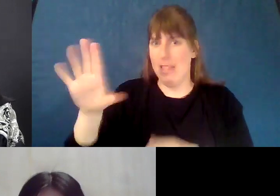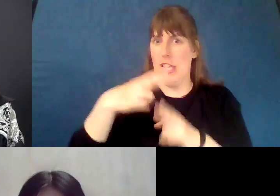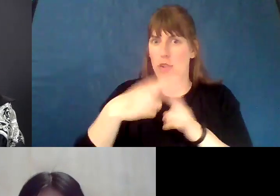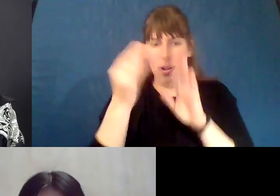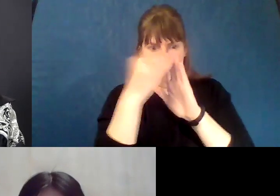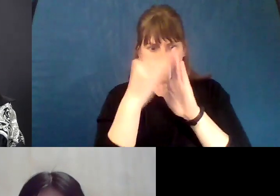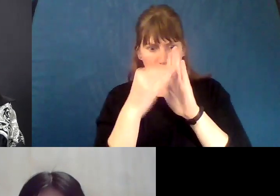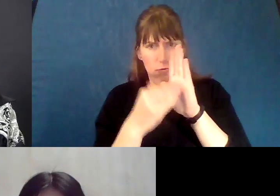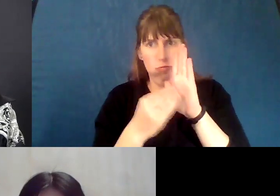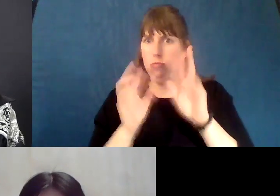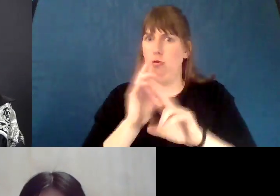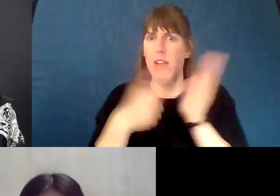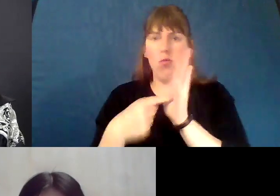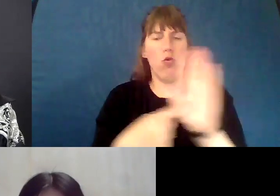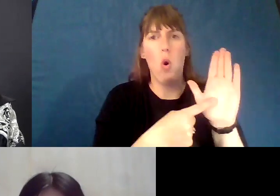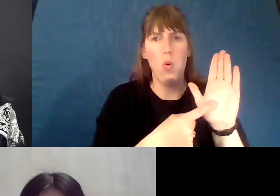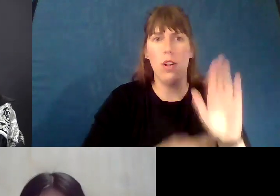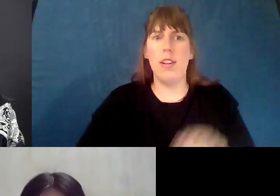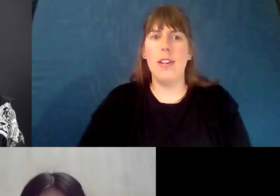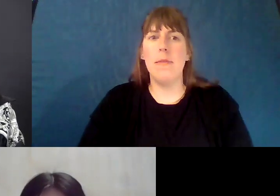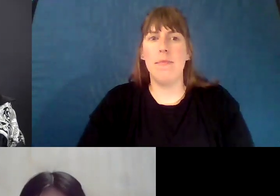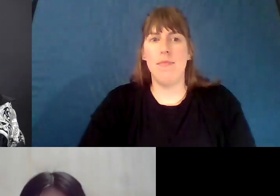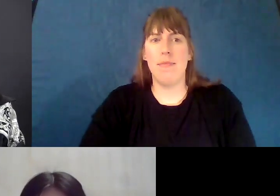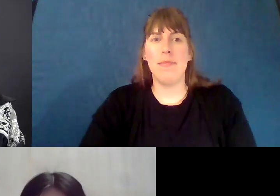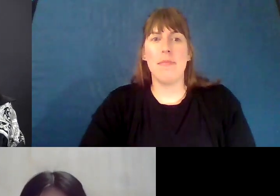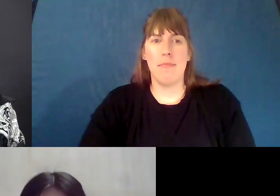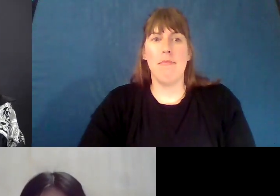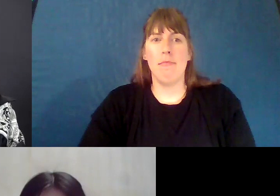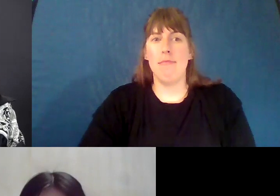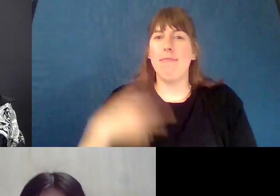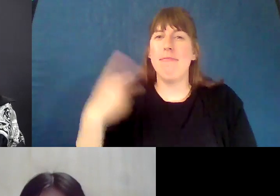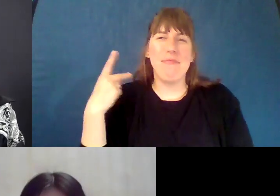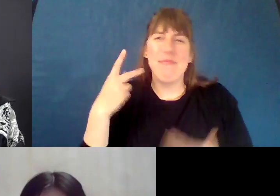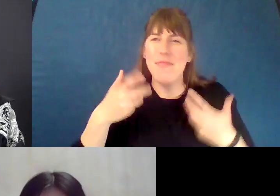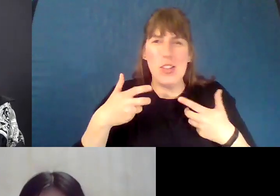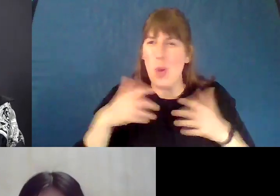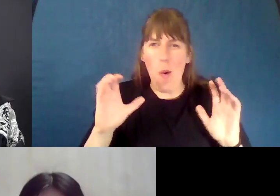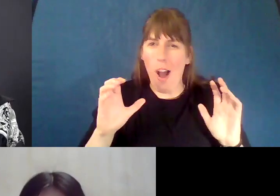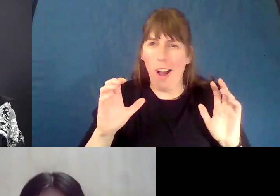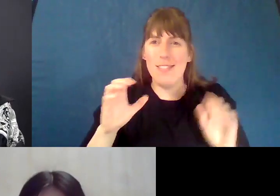Because it's just, like, we do not want to be the kind of gallery artists that you know,